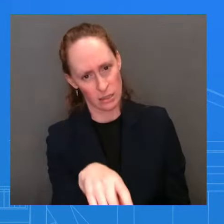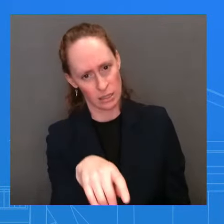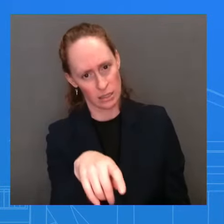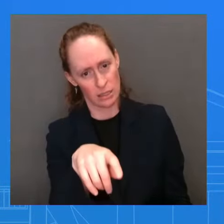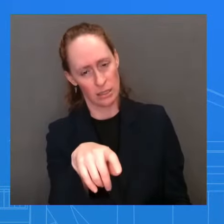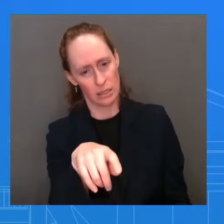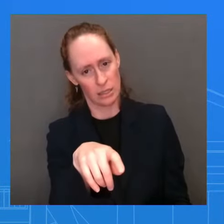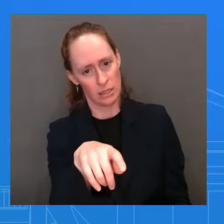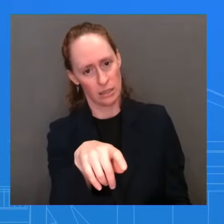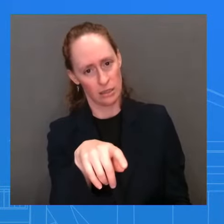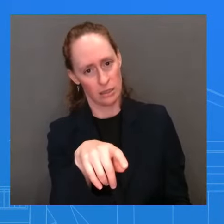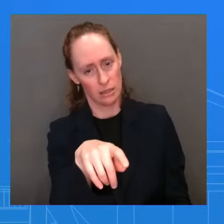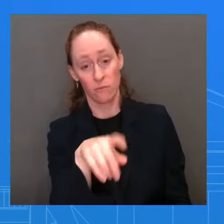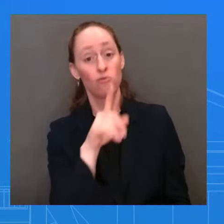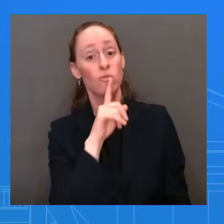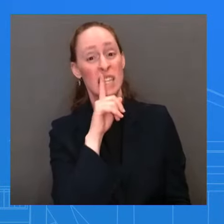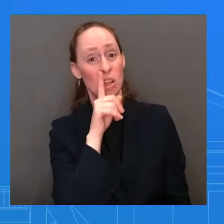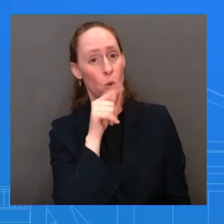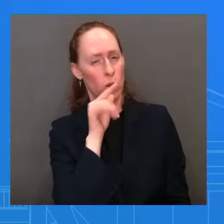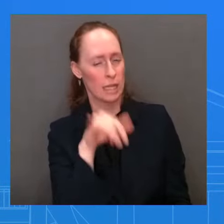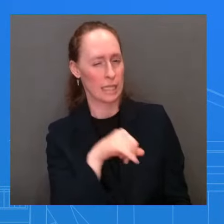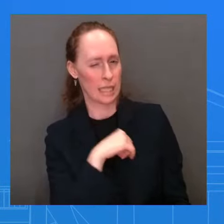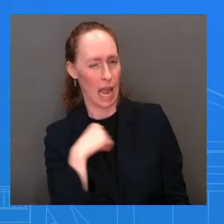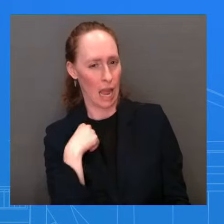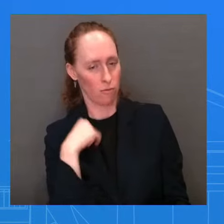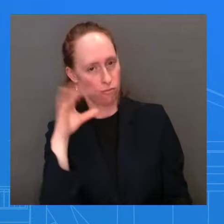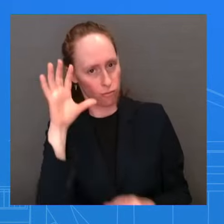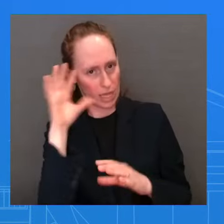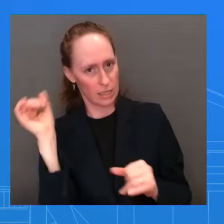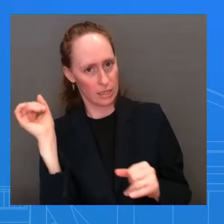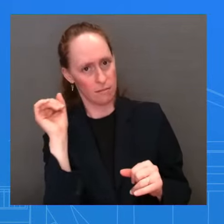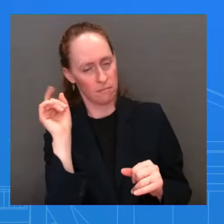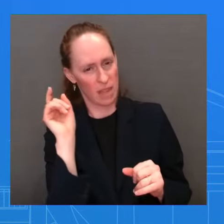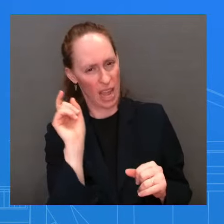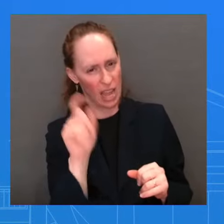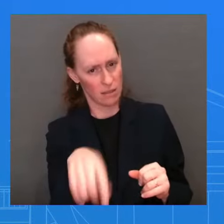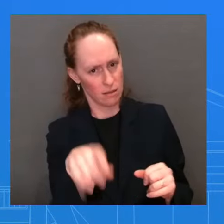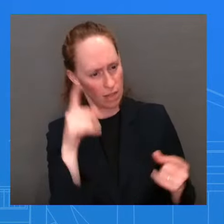to agree with every agenda that they put forth in this bill. The entire agenda.